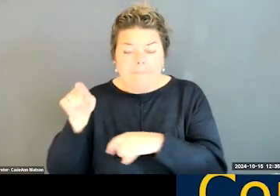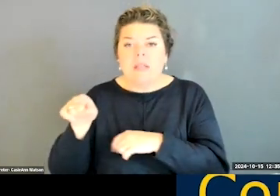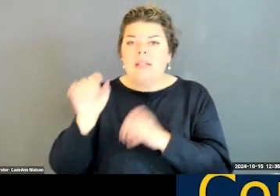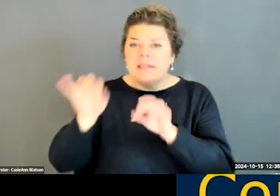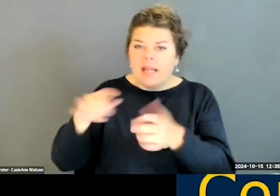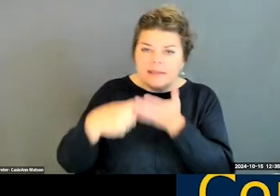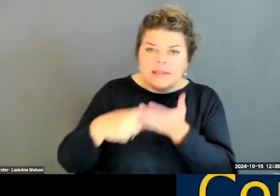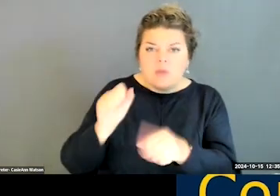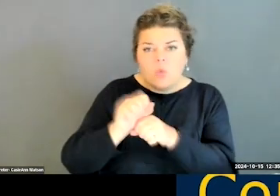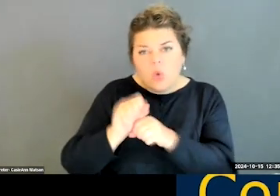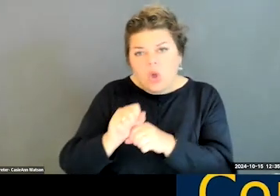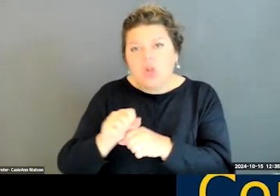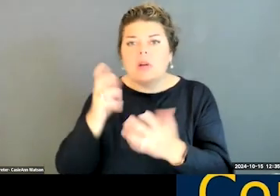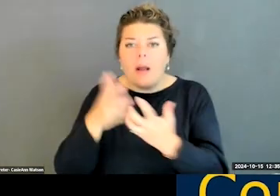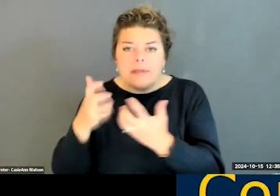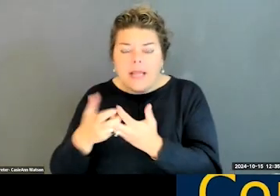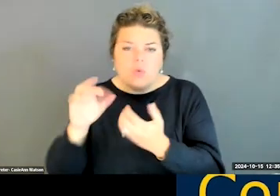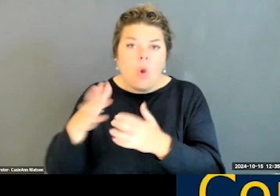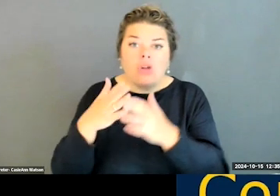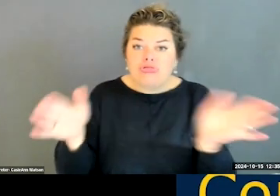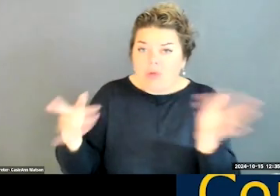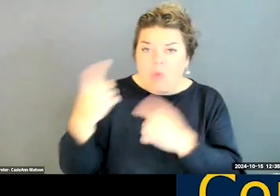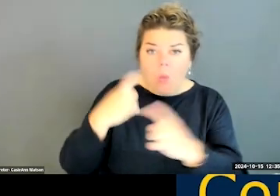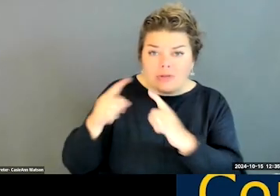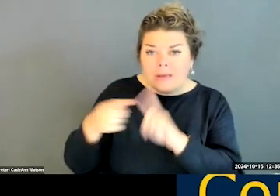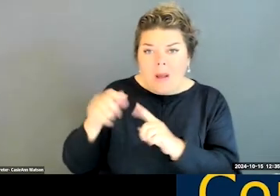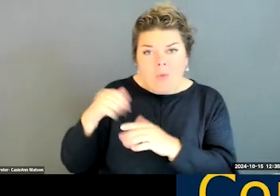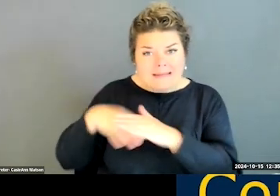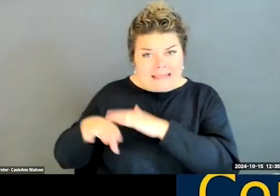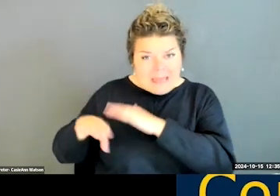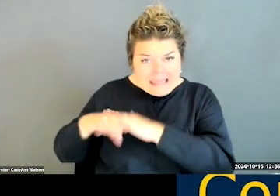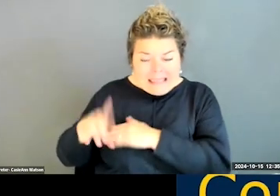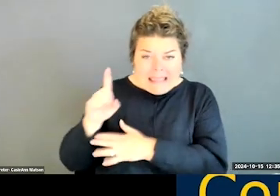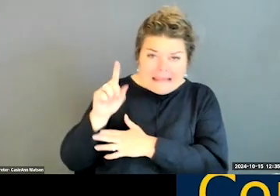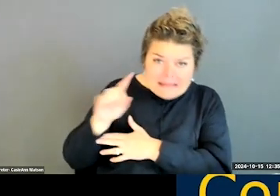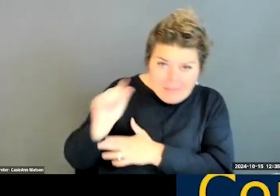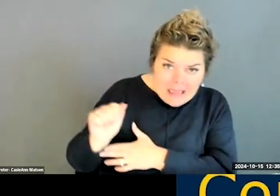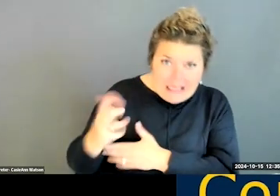or if you just have a general question about accessibility, disability, or inclusion.